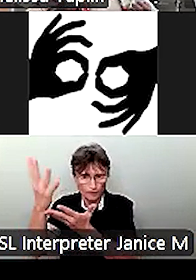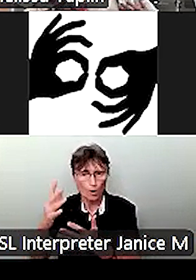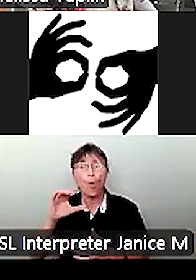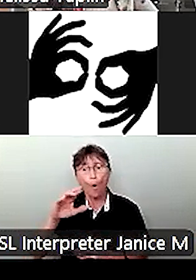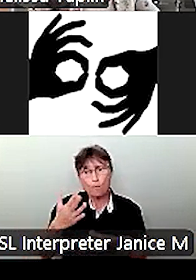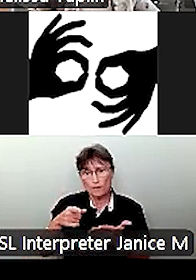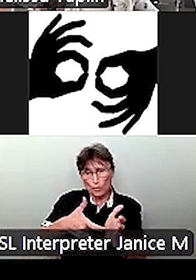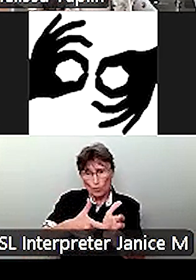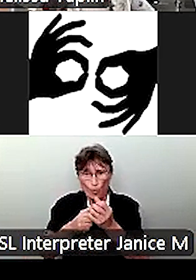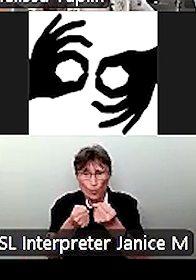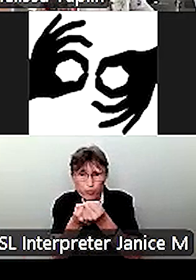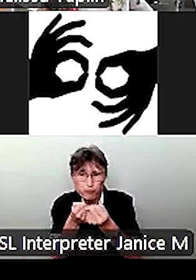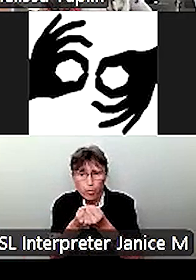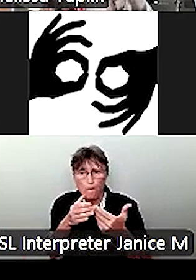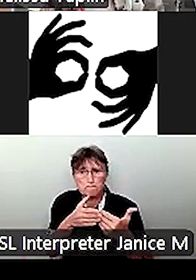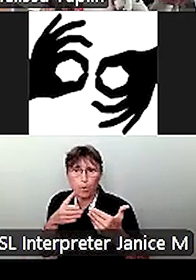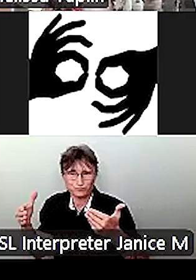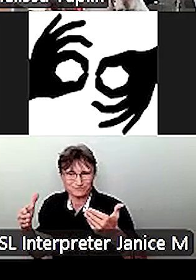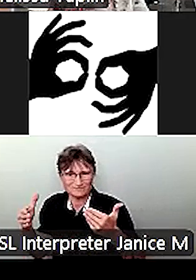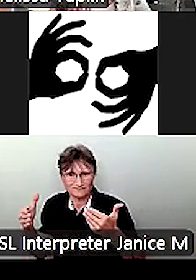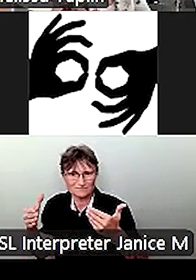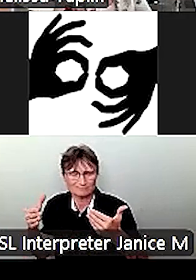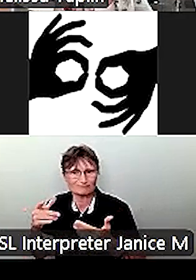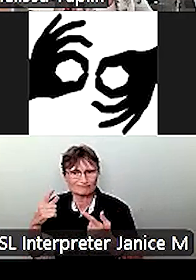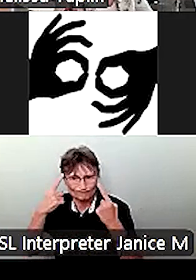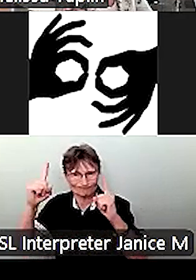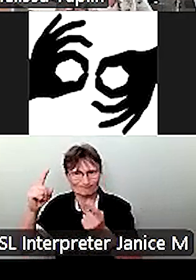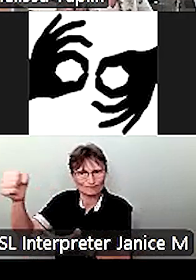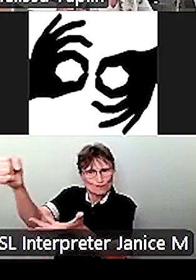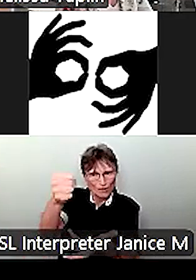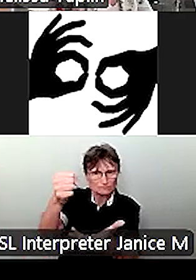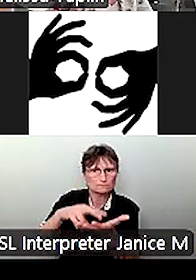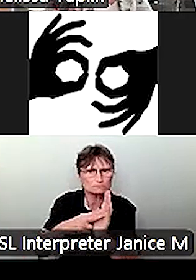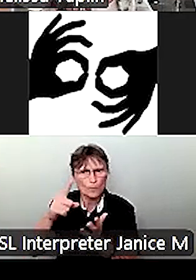such as understanding your agreement, sharing project updates or submitting reporting.